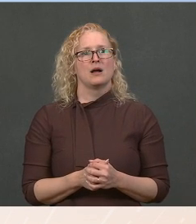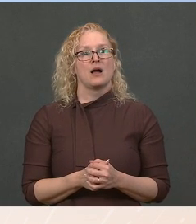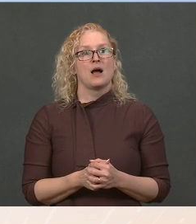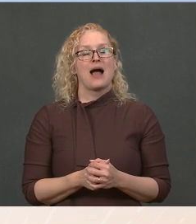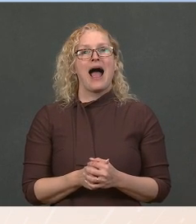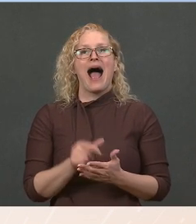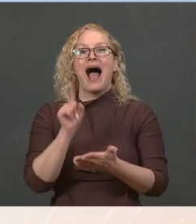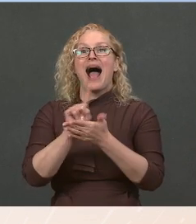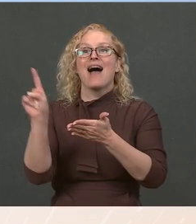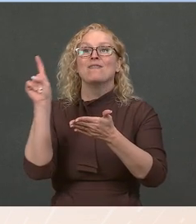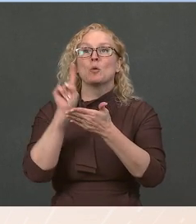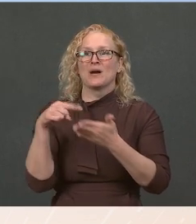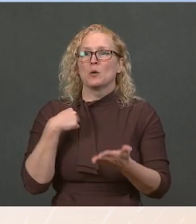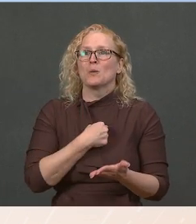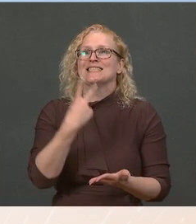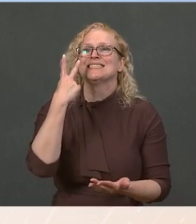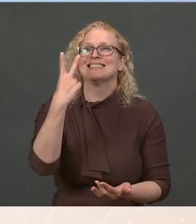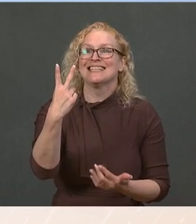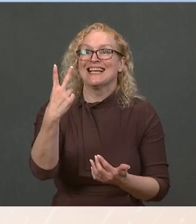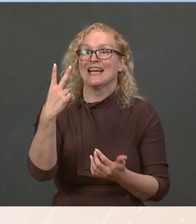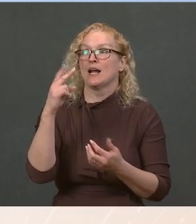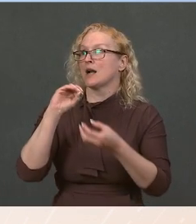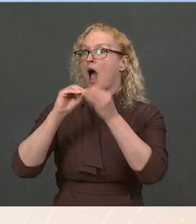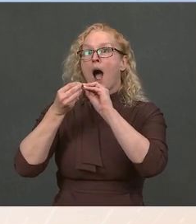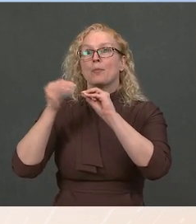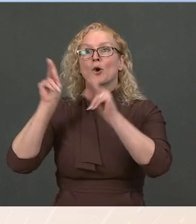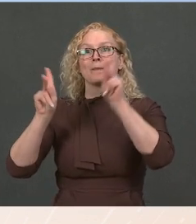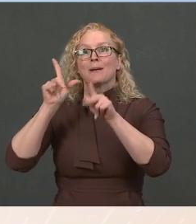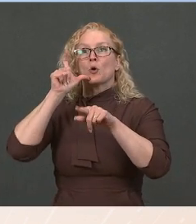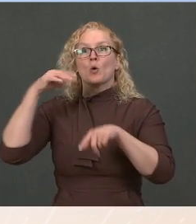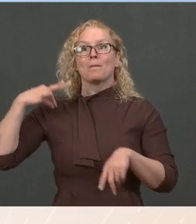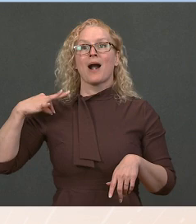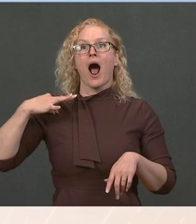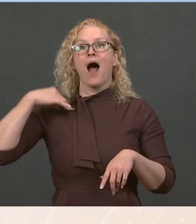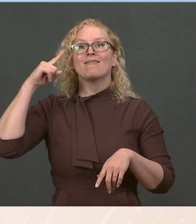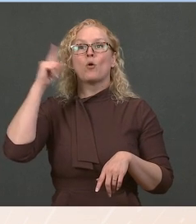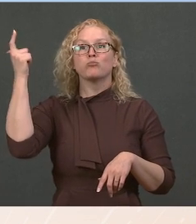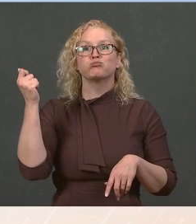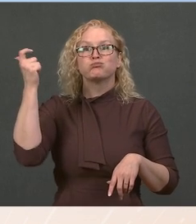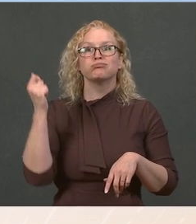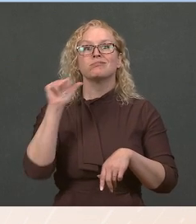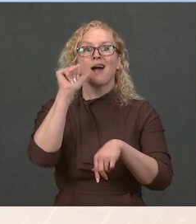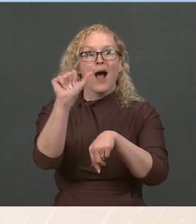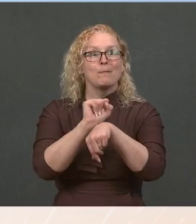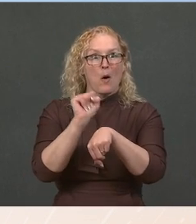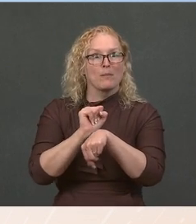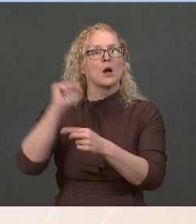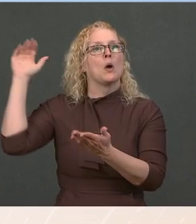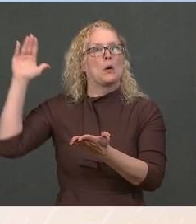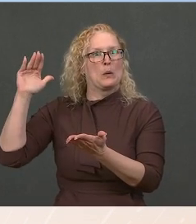when President Biden took office to under 270,000 this week. Because of the decisive action